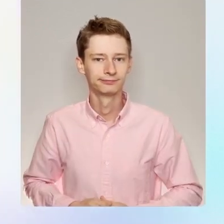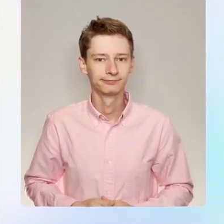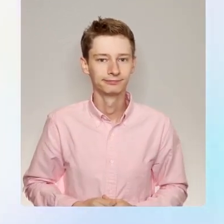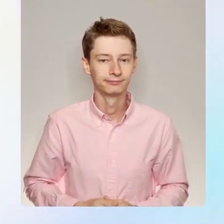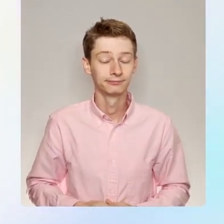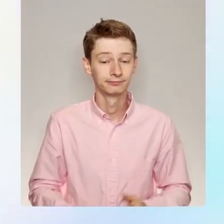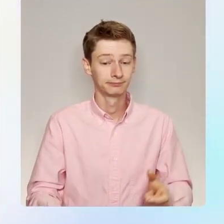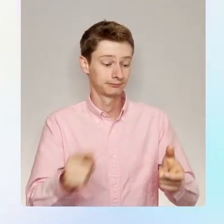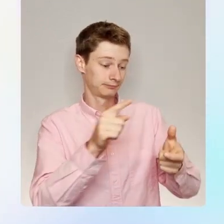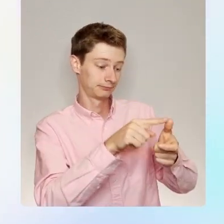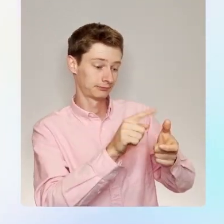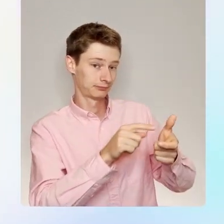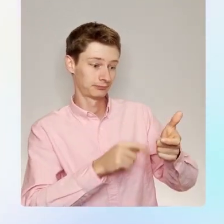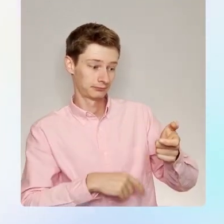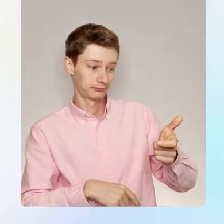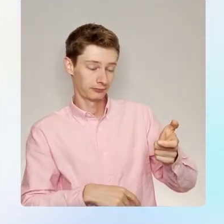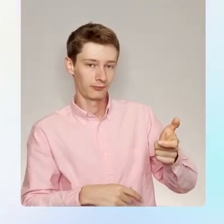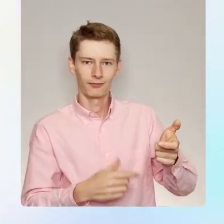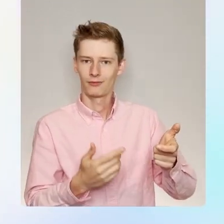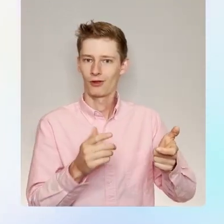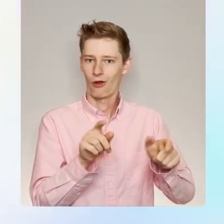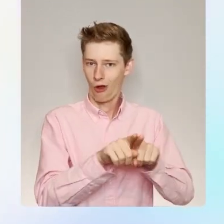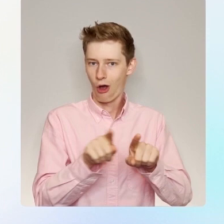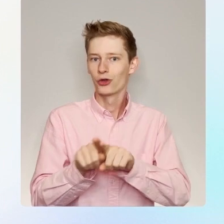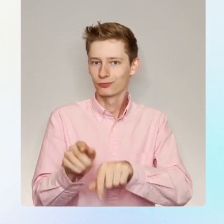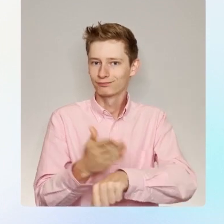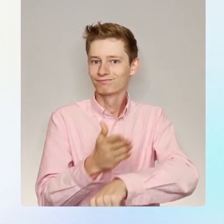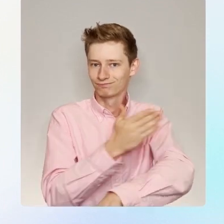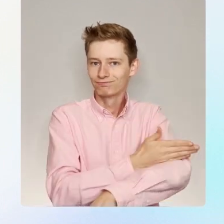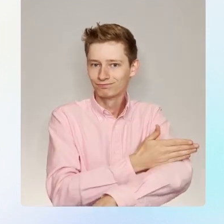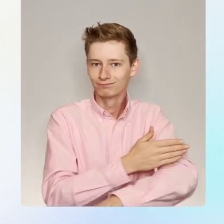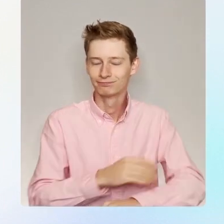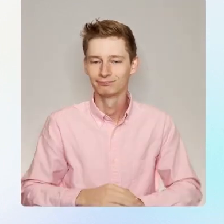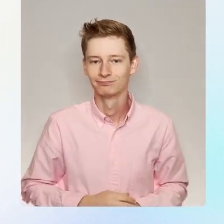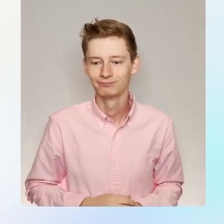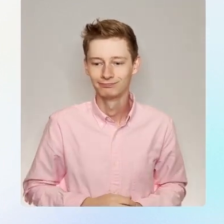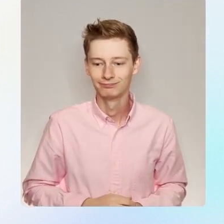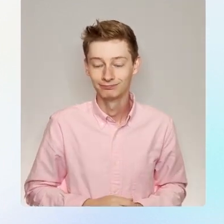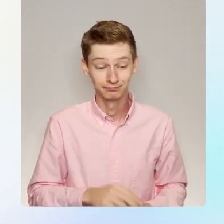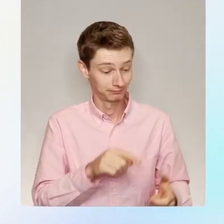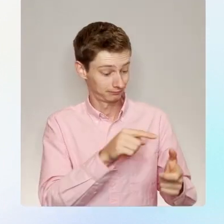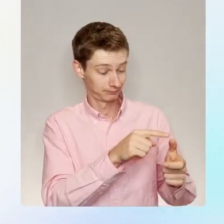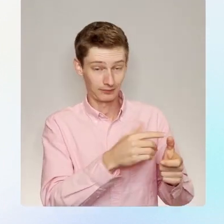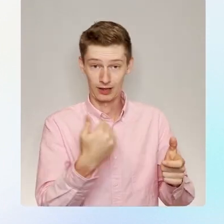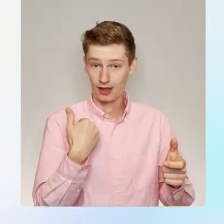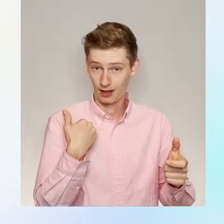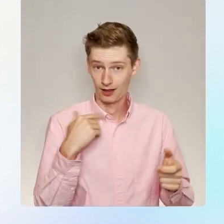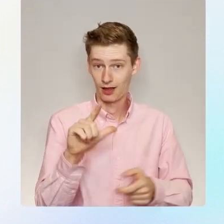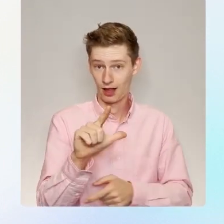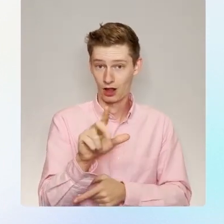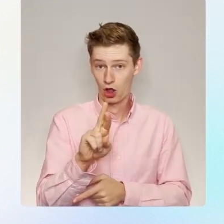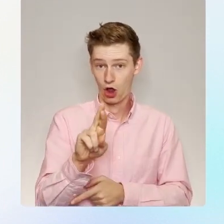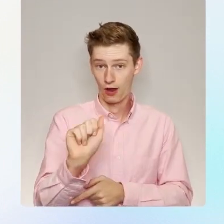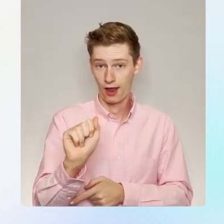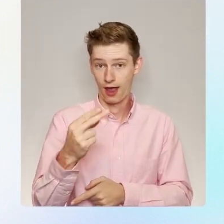The Thumbrest is another area where we've added functionality to the Touch Pro Controllers. In addition to the LRA haptic device